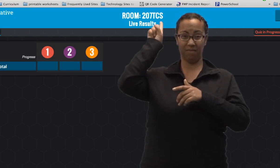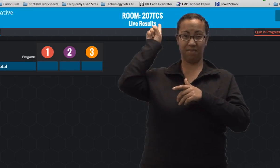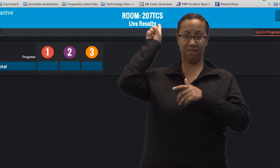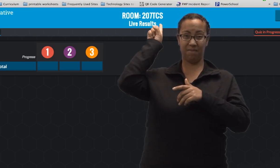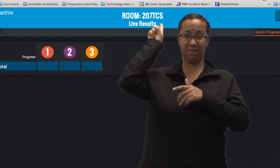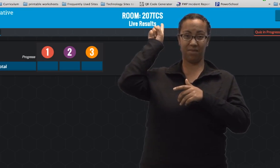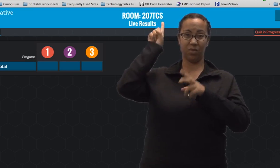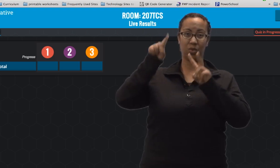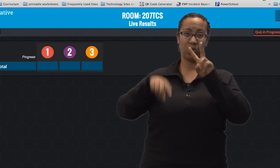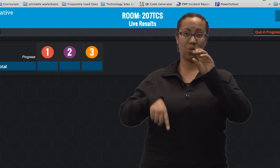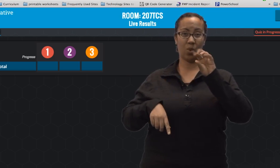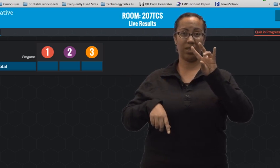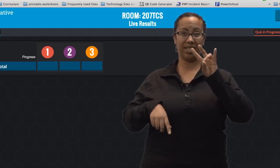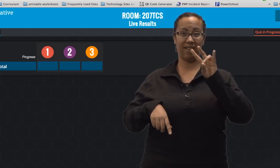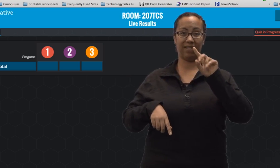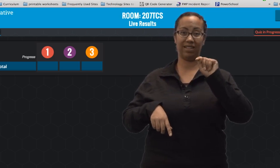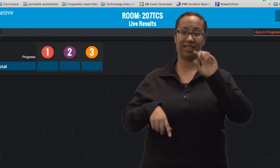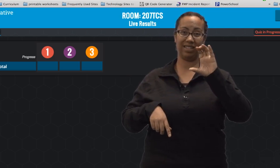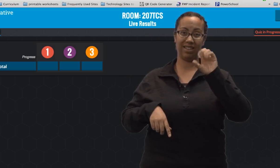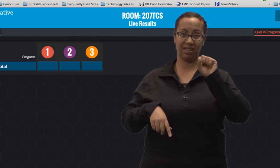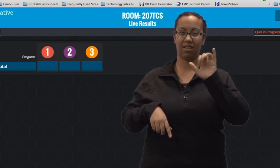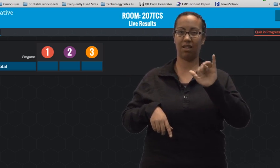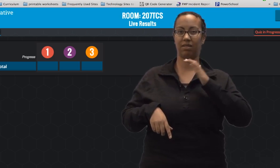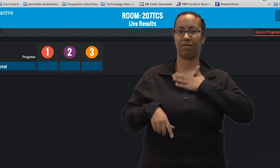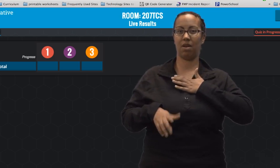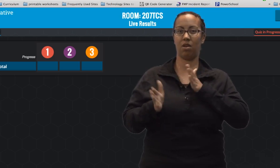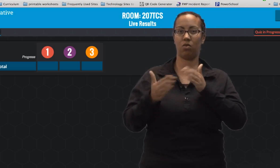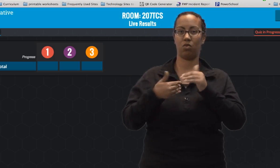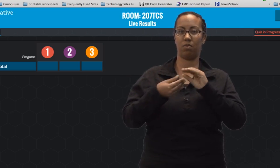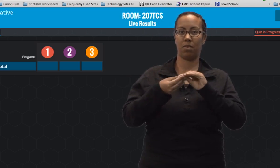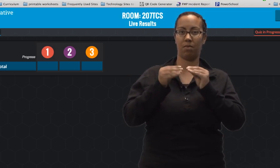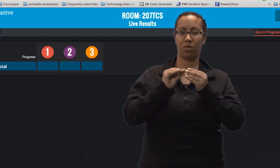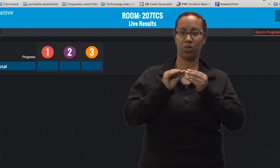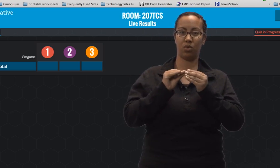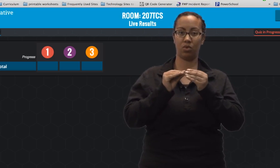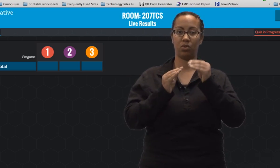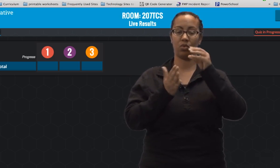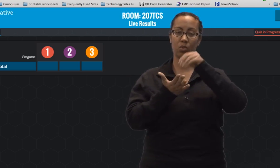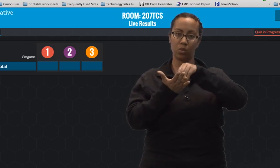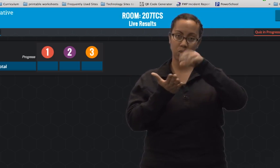Do you see the number there at the top? 207TCS? That's my room number.